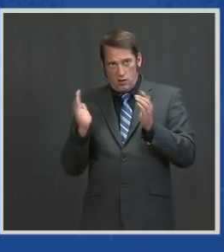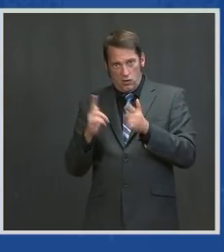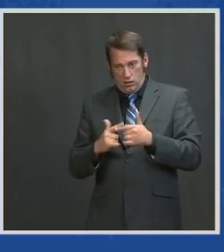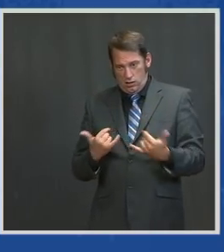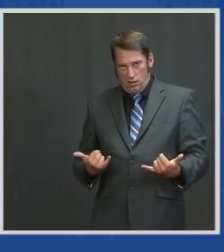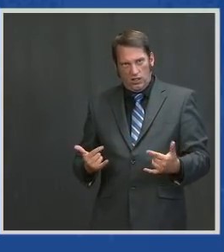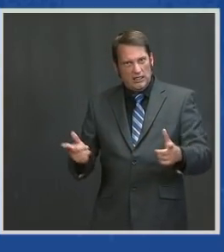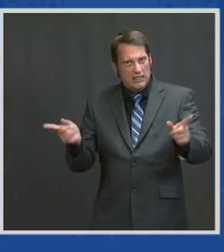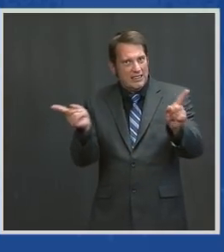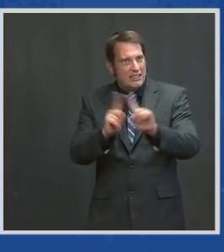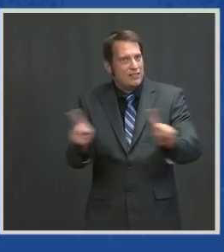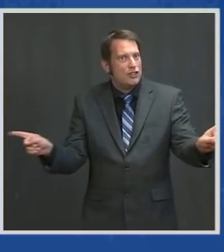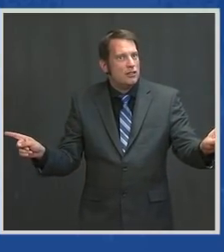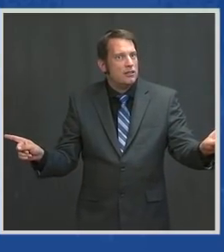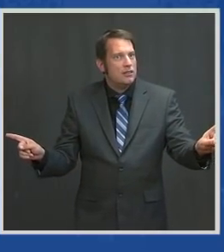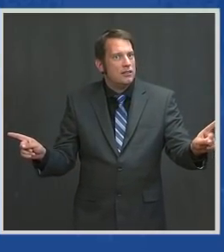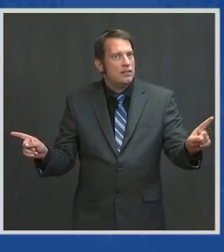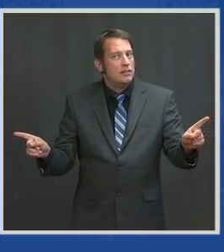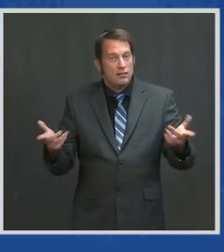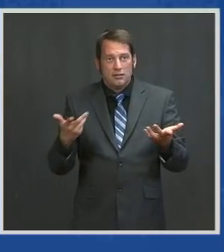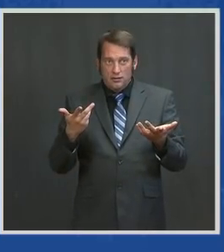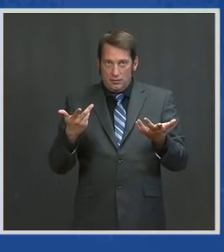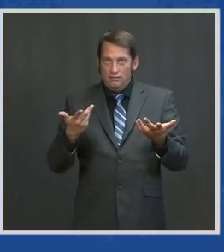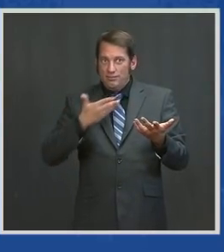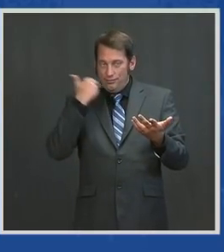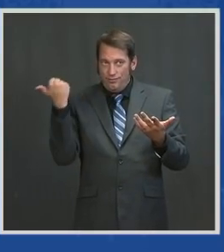We have to build the shared future we seek: